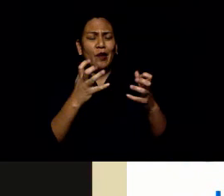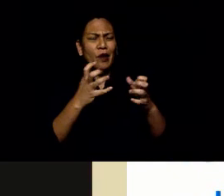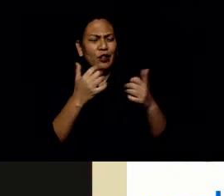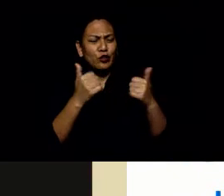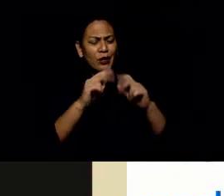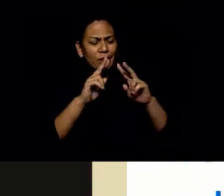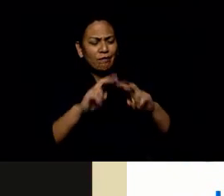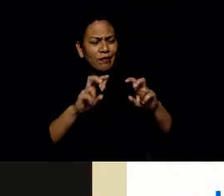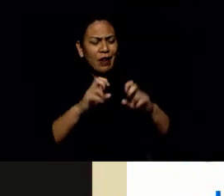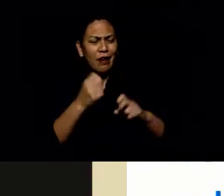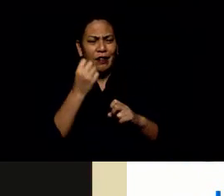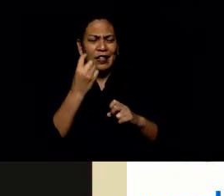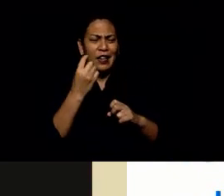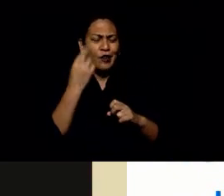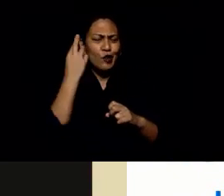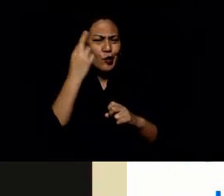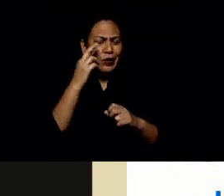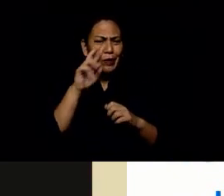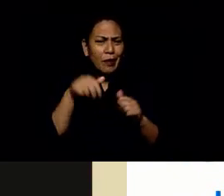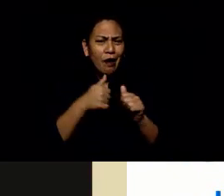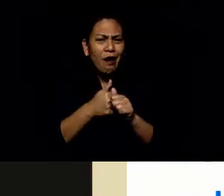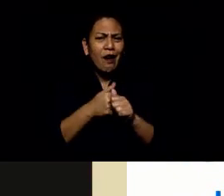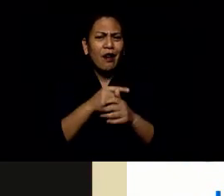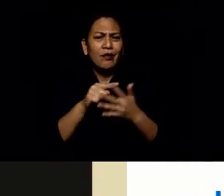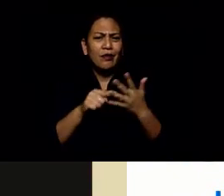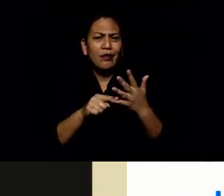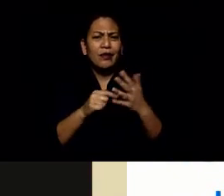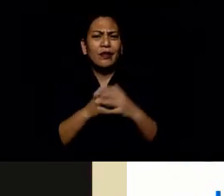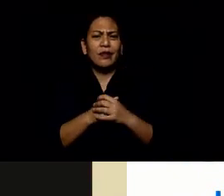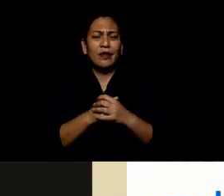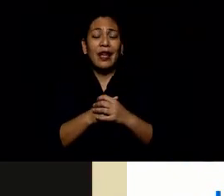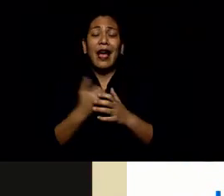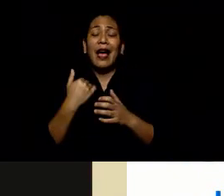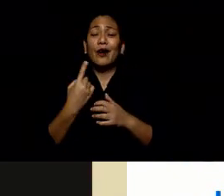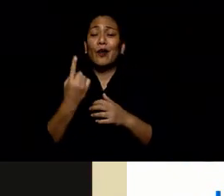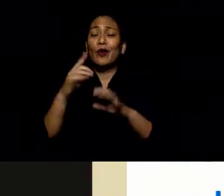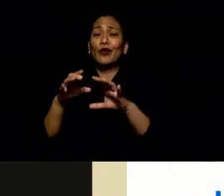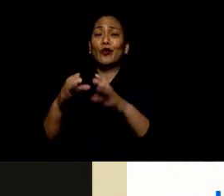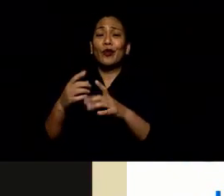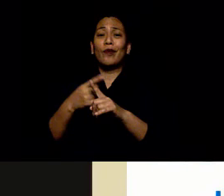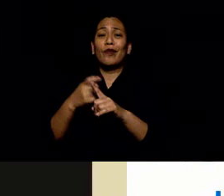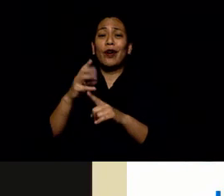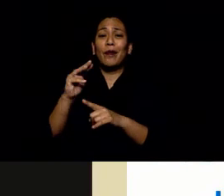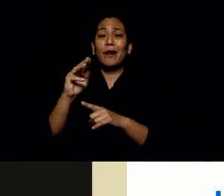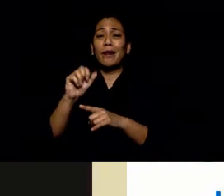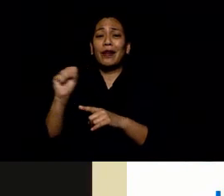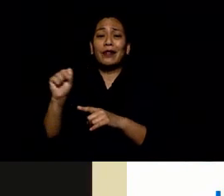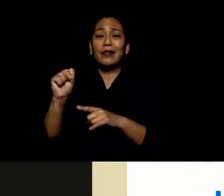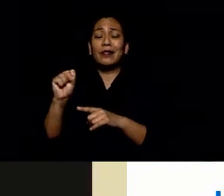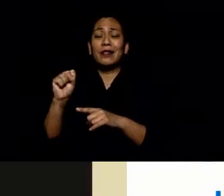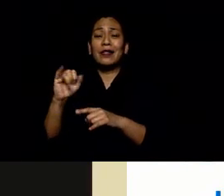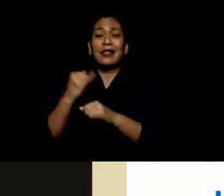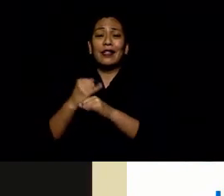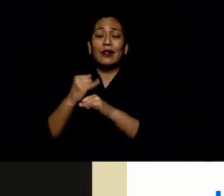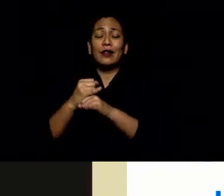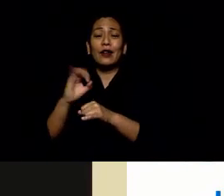And there was a team at Massachusetts Institute of Technology that, um, were